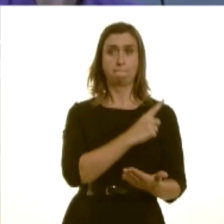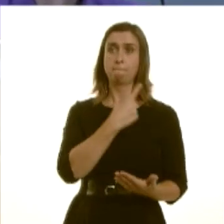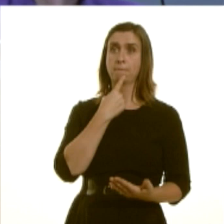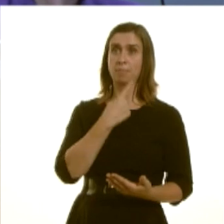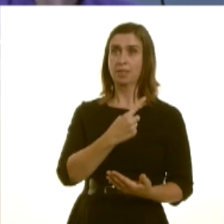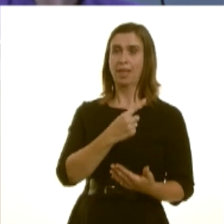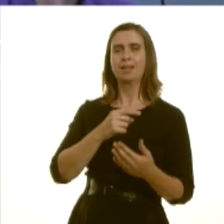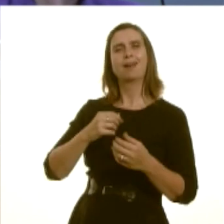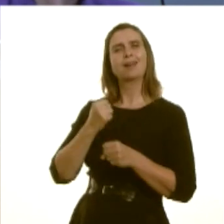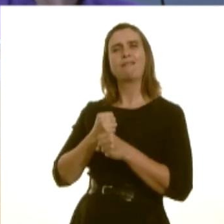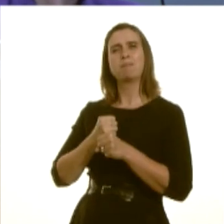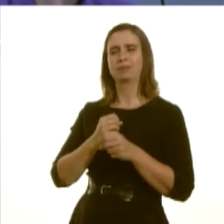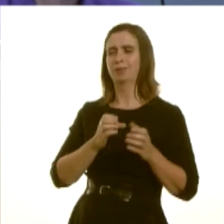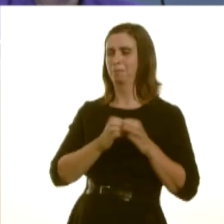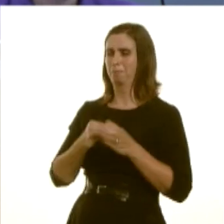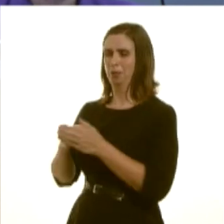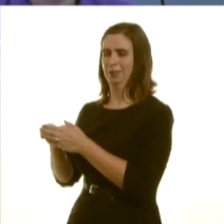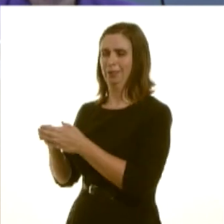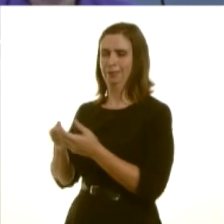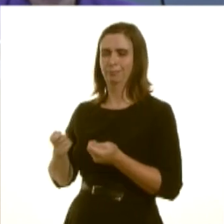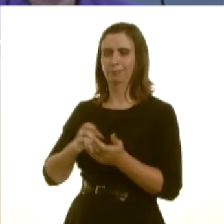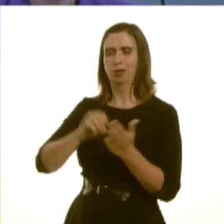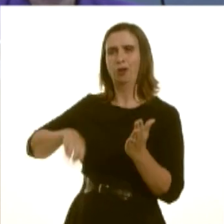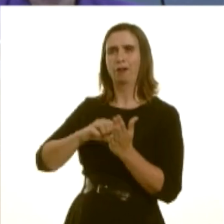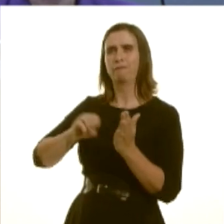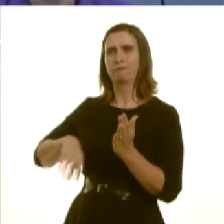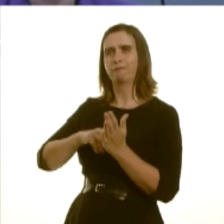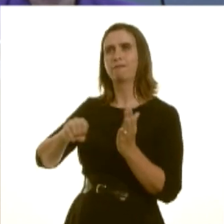will know that the European Commission has taken the unprecedented step of setting up